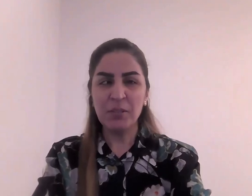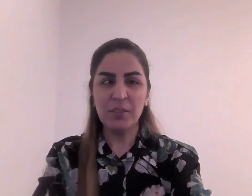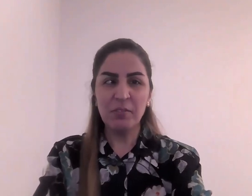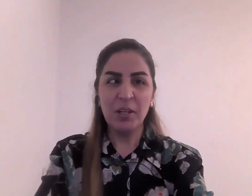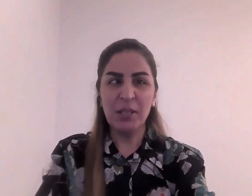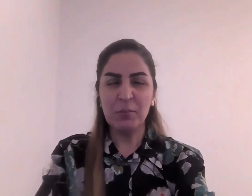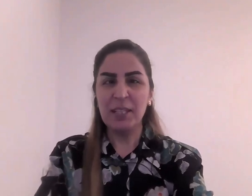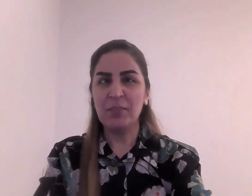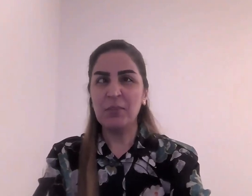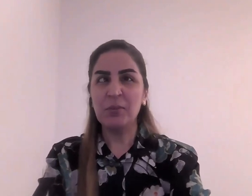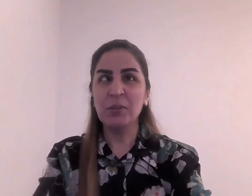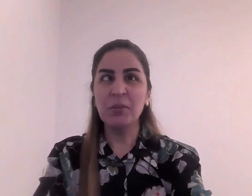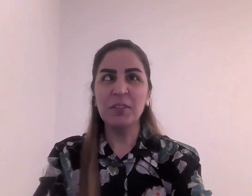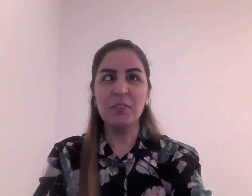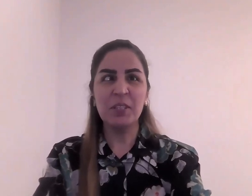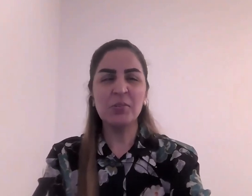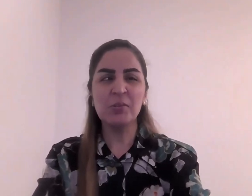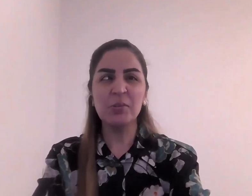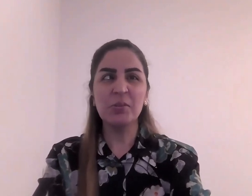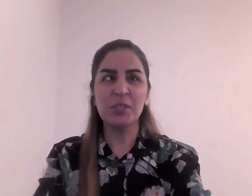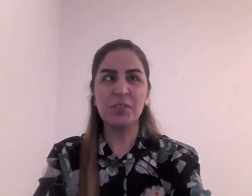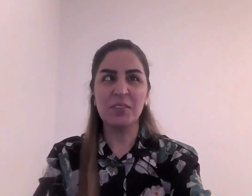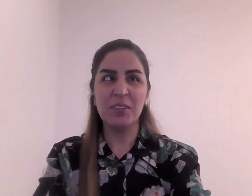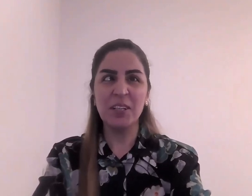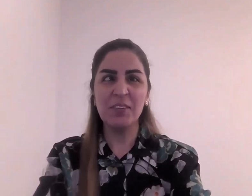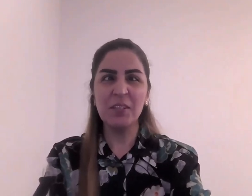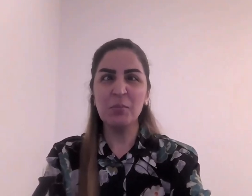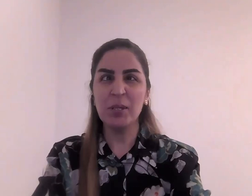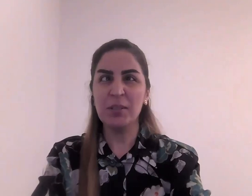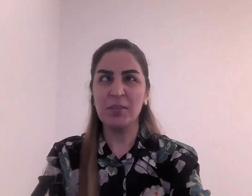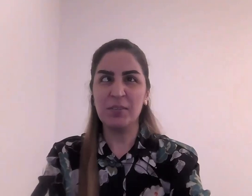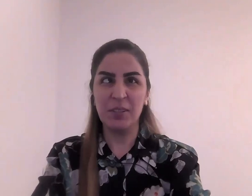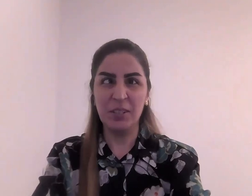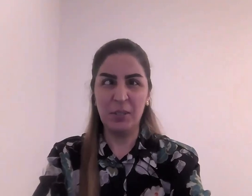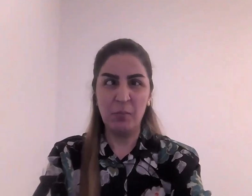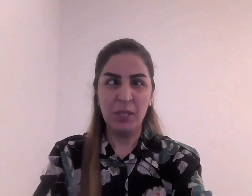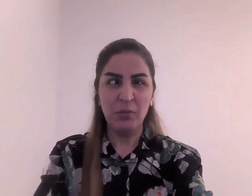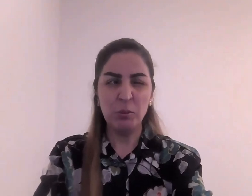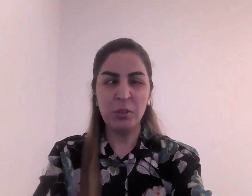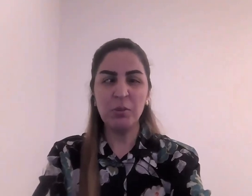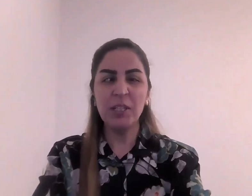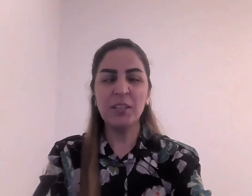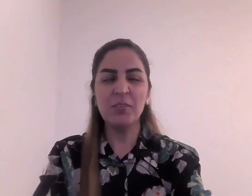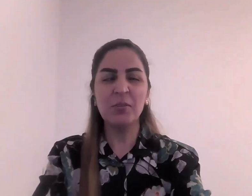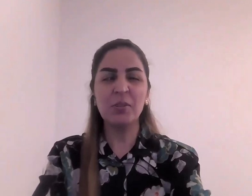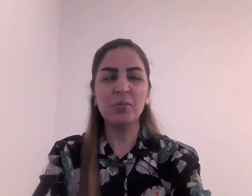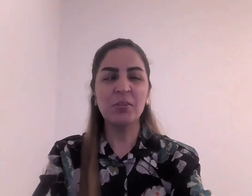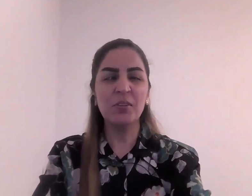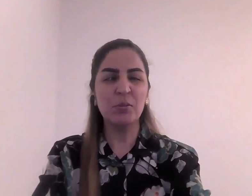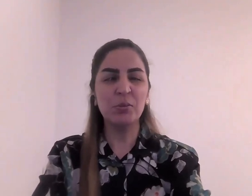thing we need to do, which is not easy but it's super important, is to use these